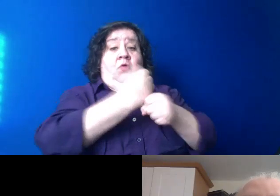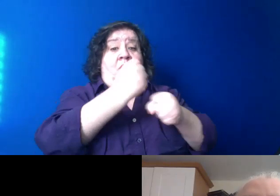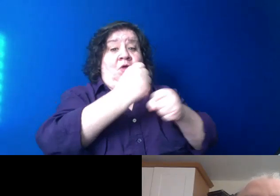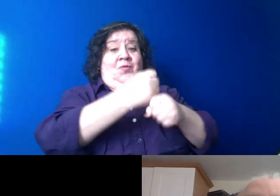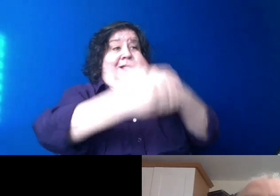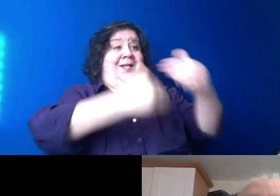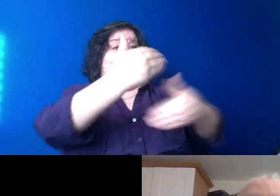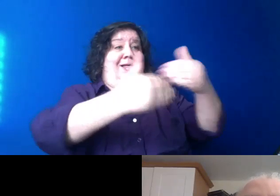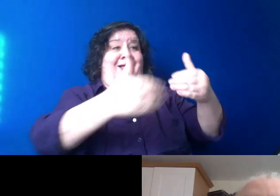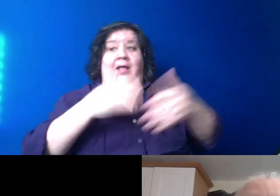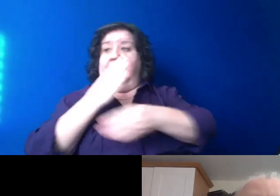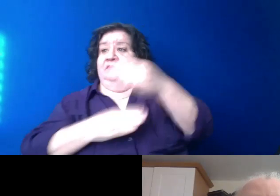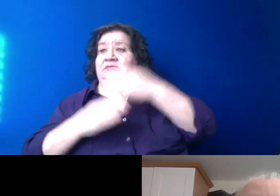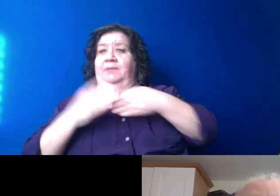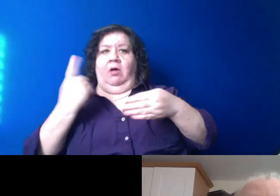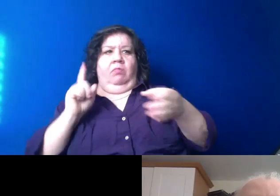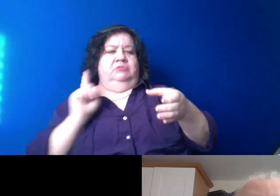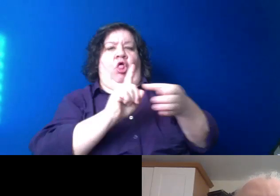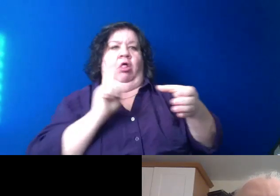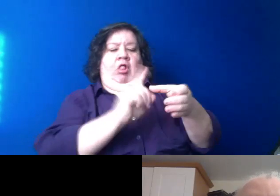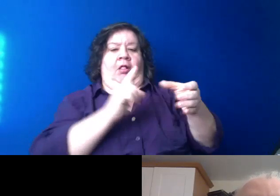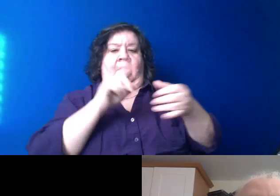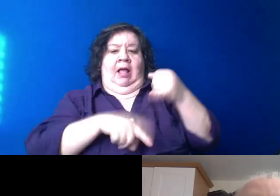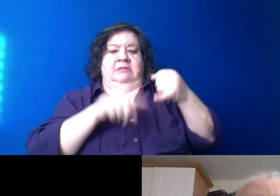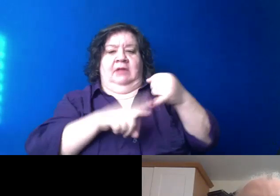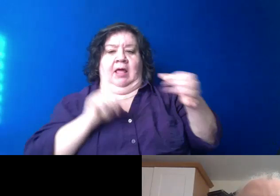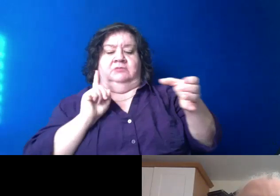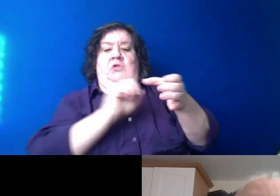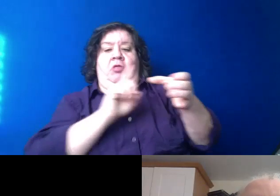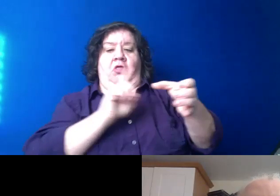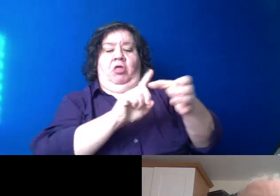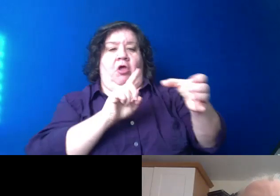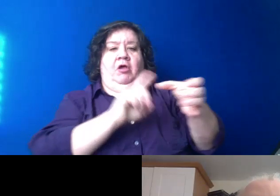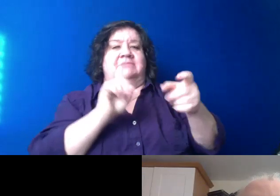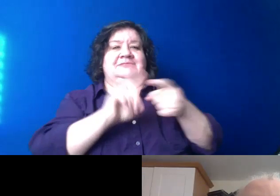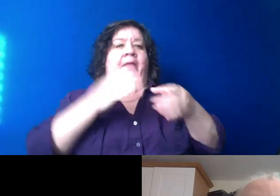this would be really important now to actually to really critically get engaged and involved so